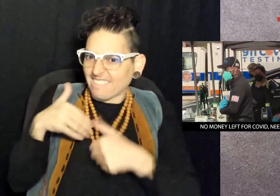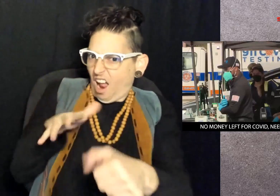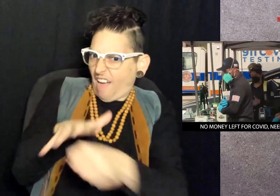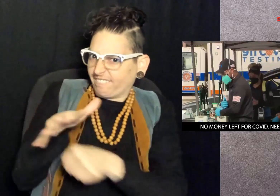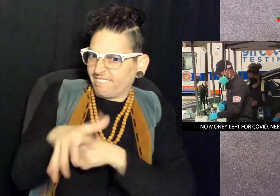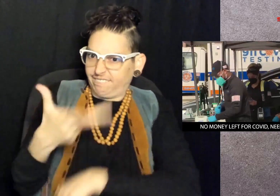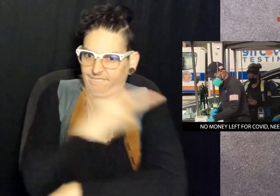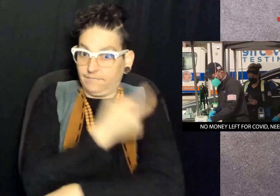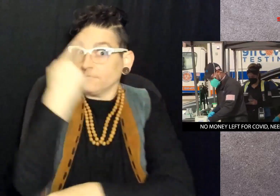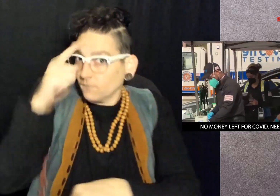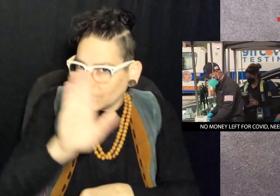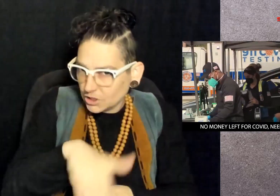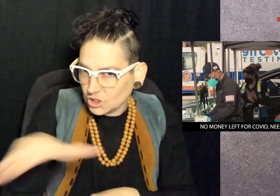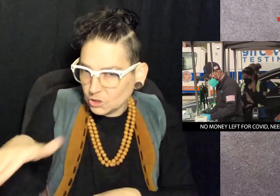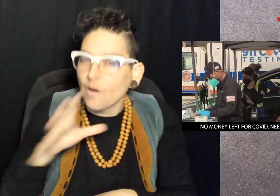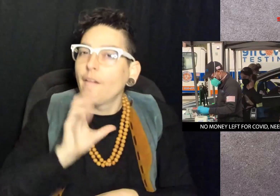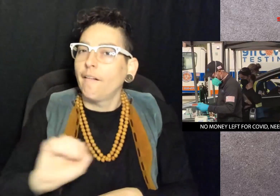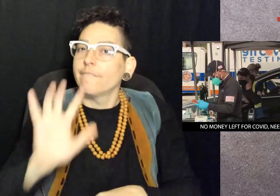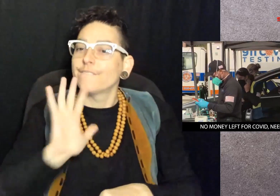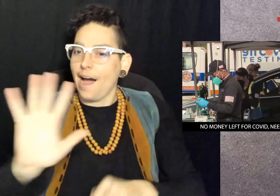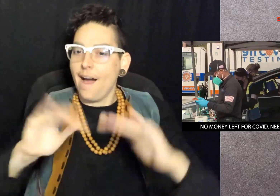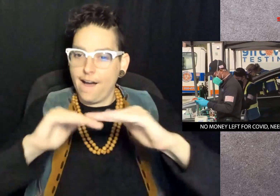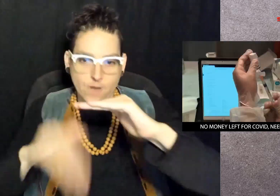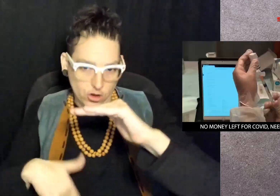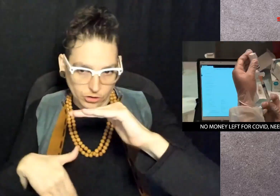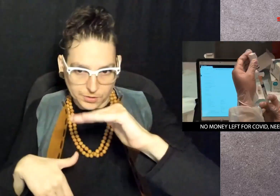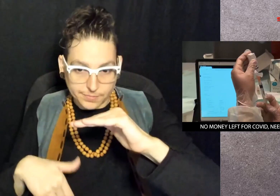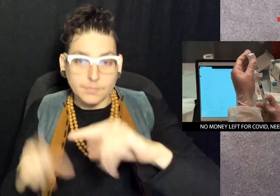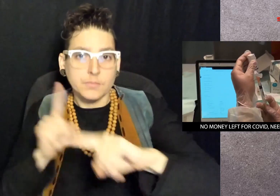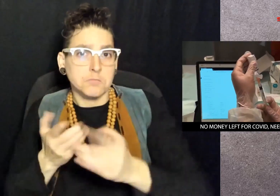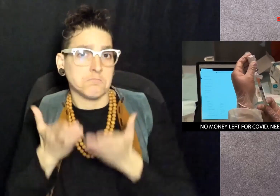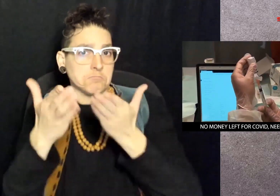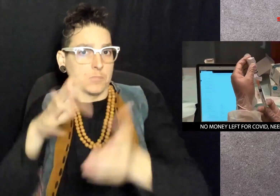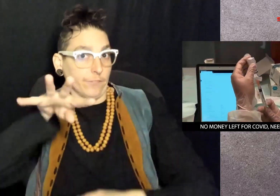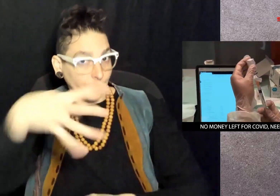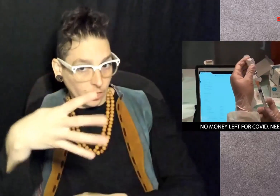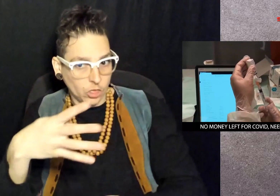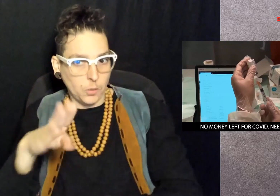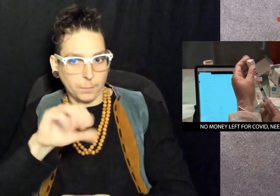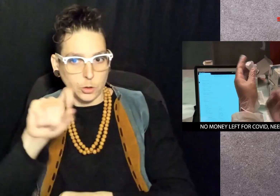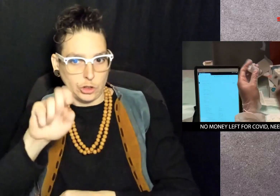and vaccines administration official says the government has enough to vaccinate children